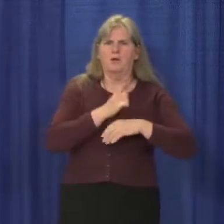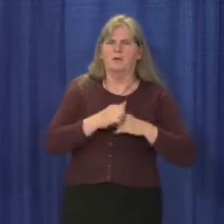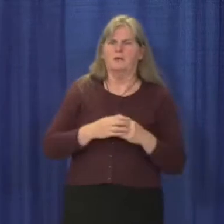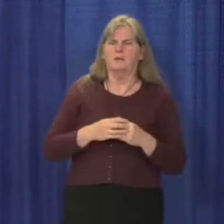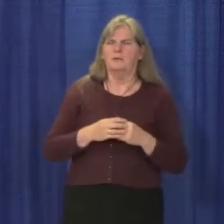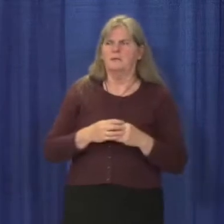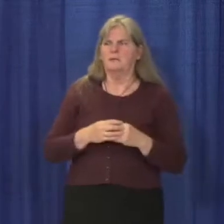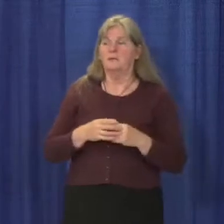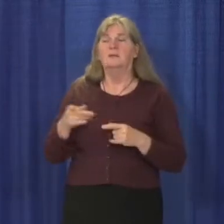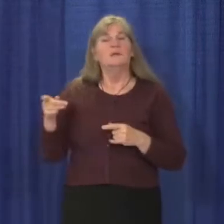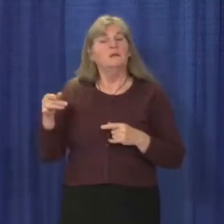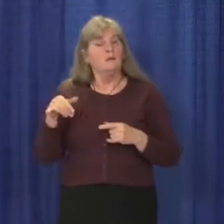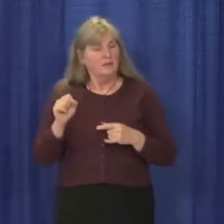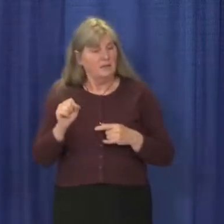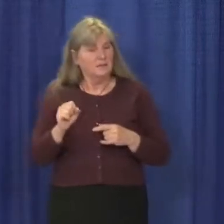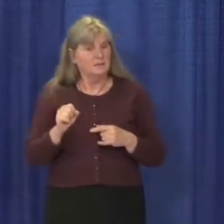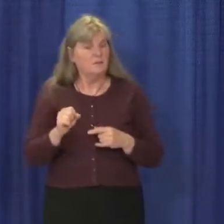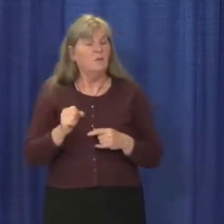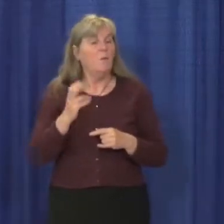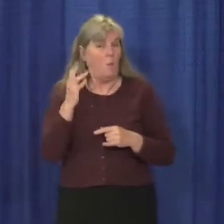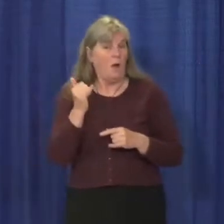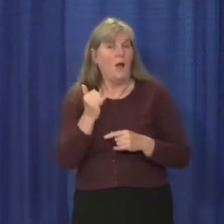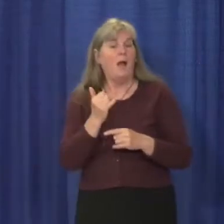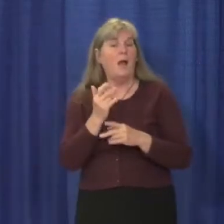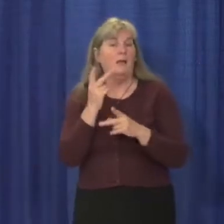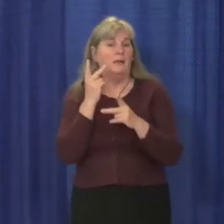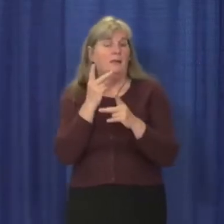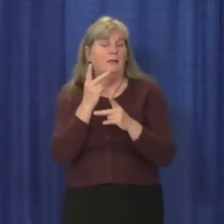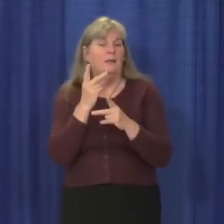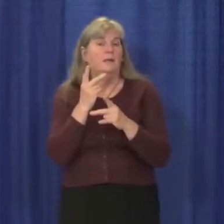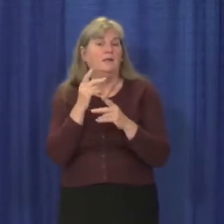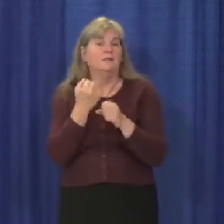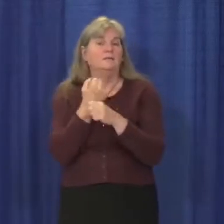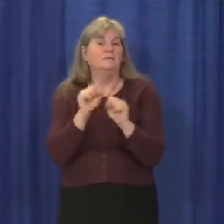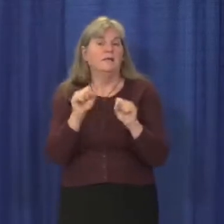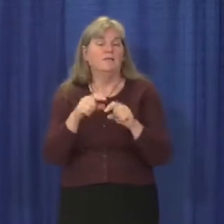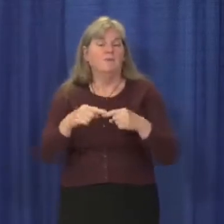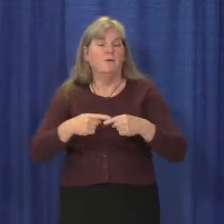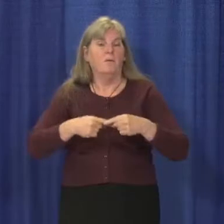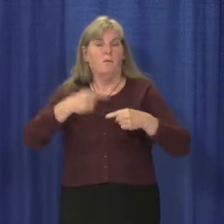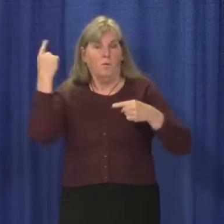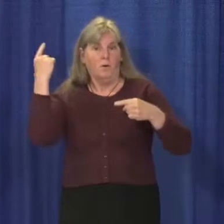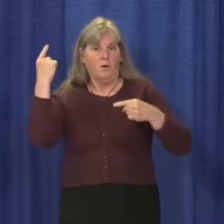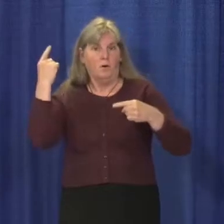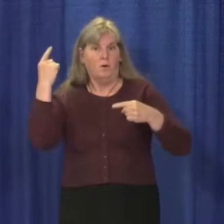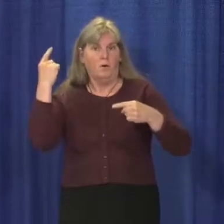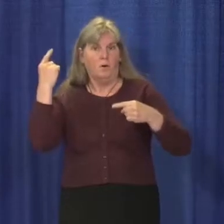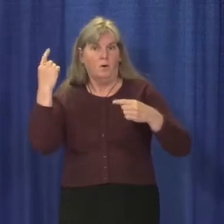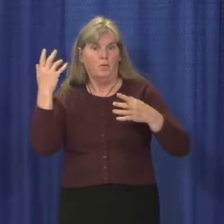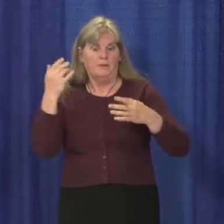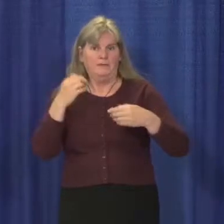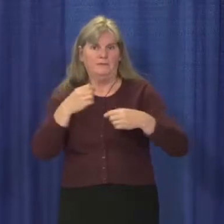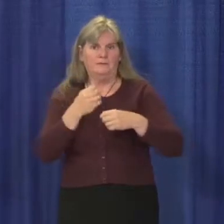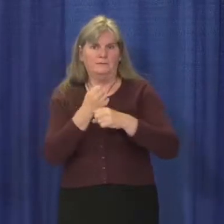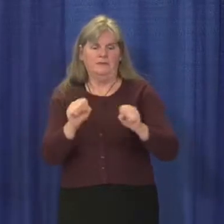We've been advocating for the safe opening of the border for a while now but again we've also